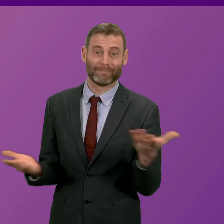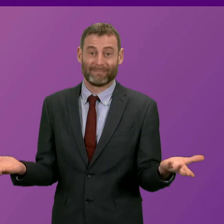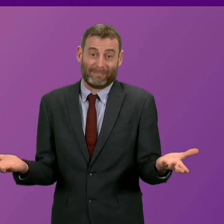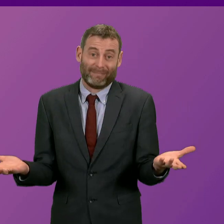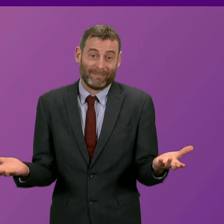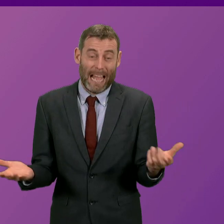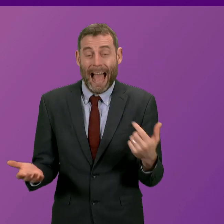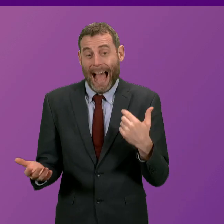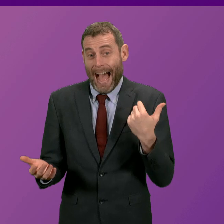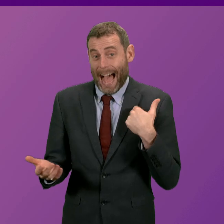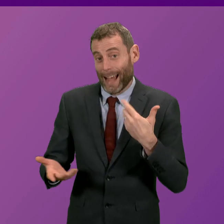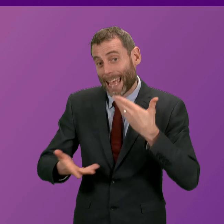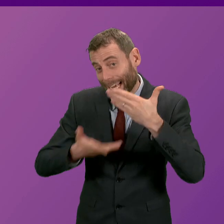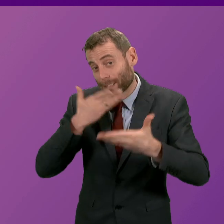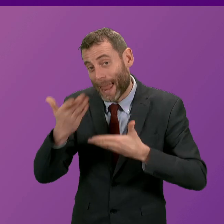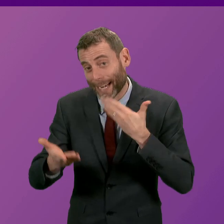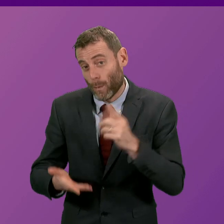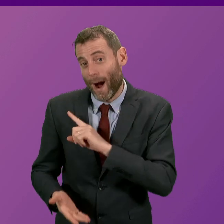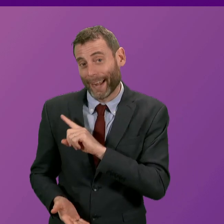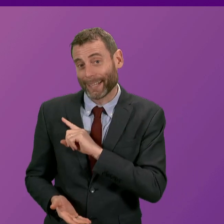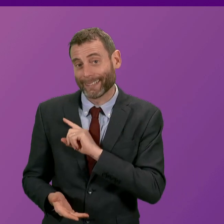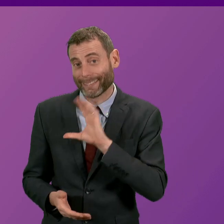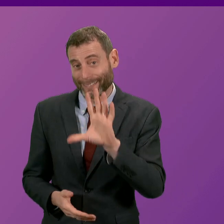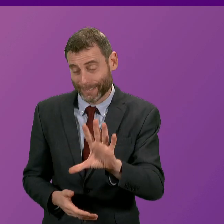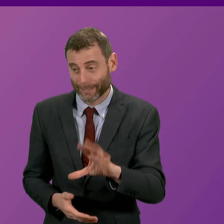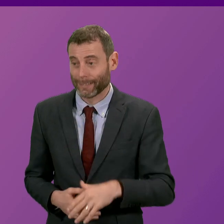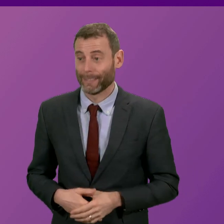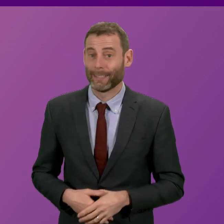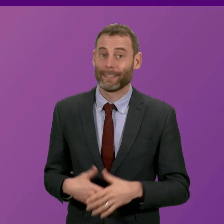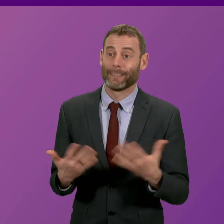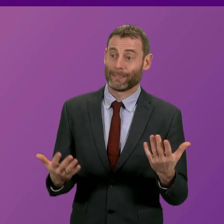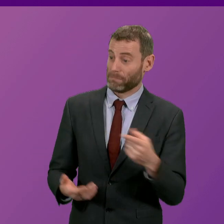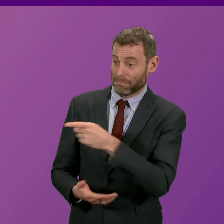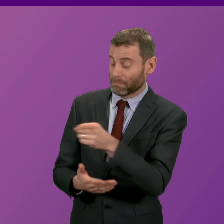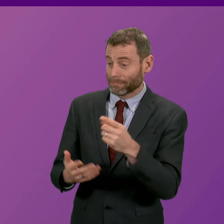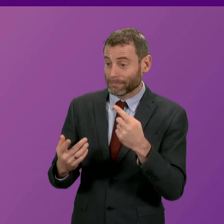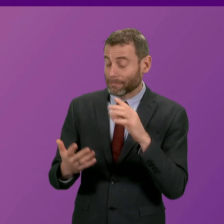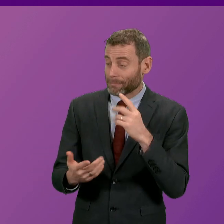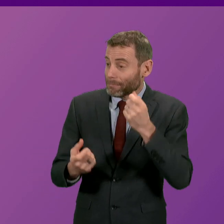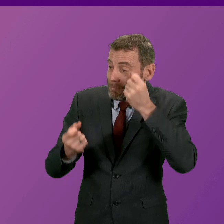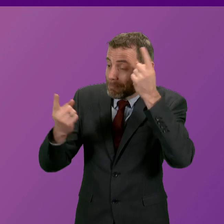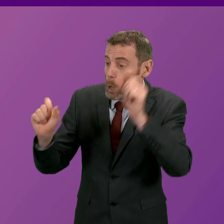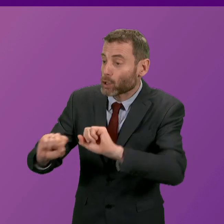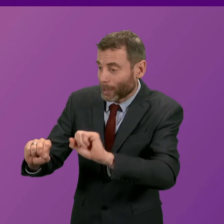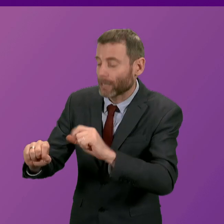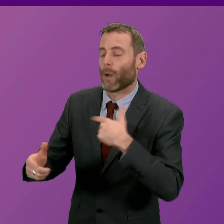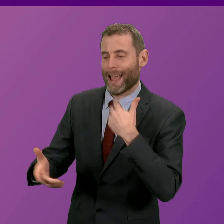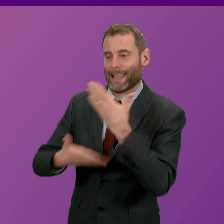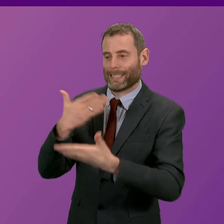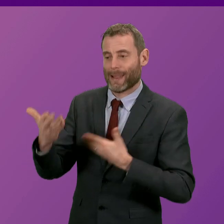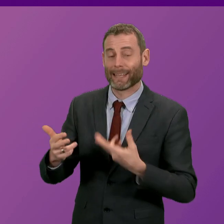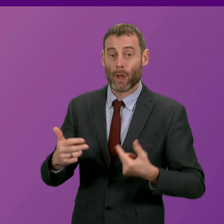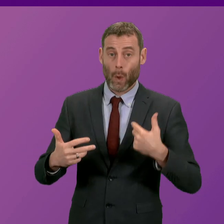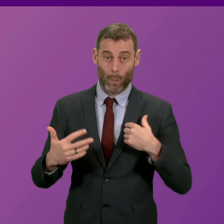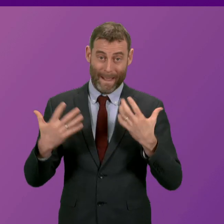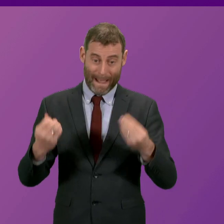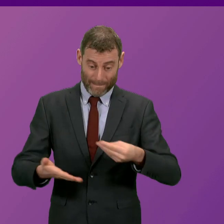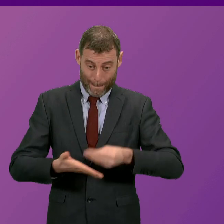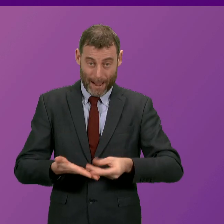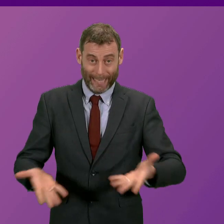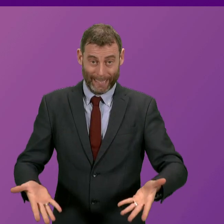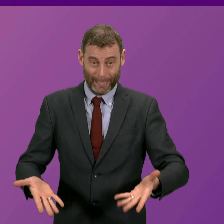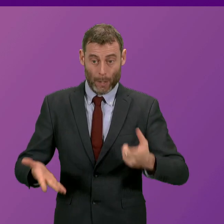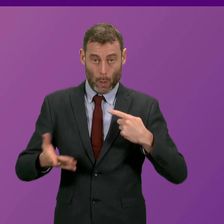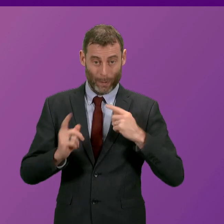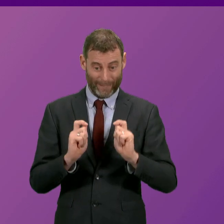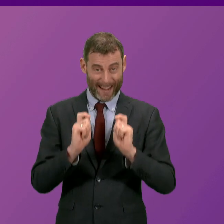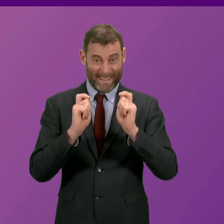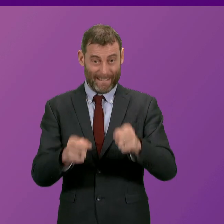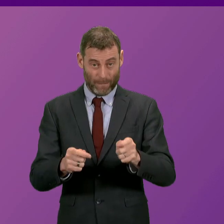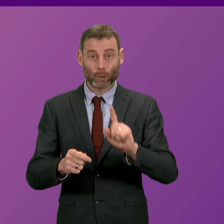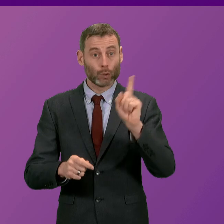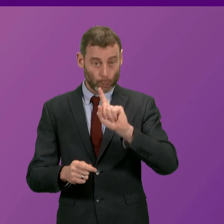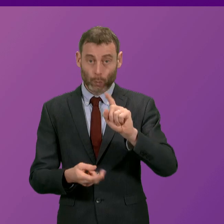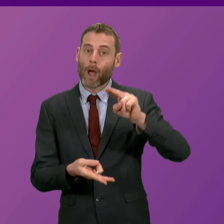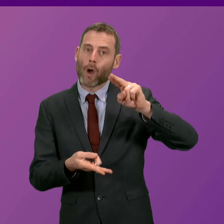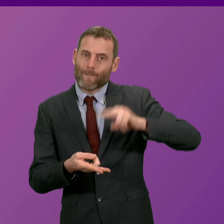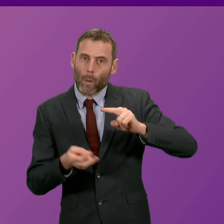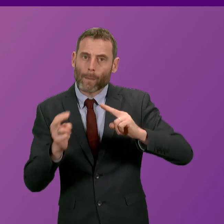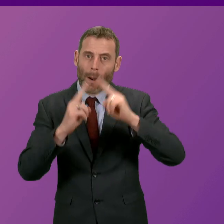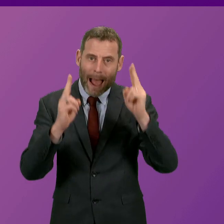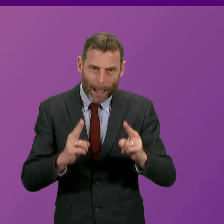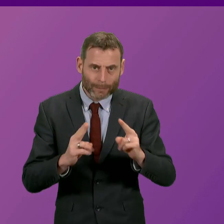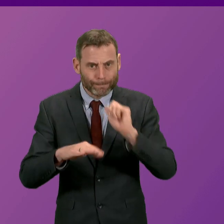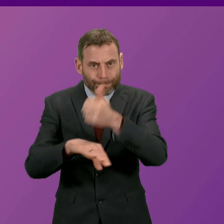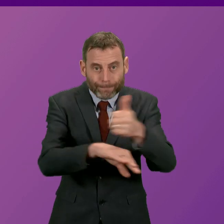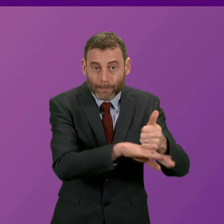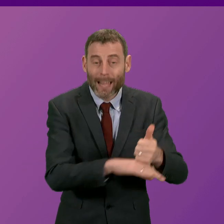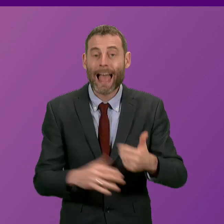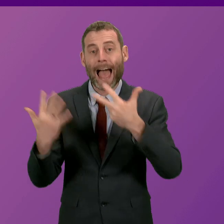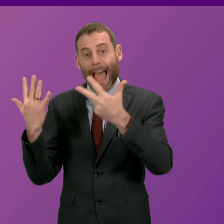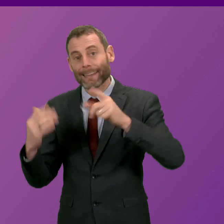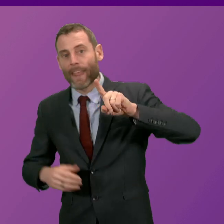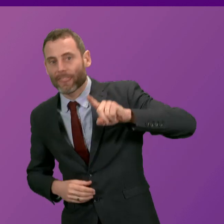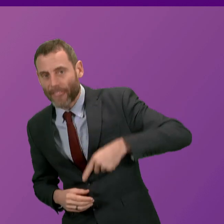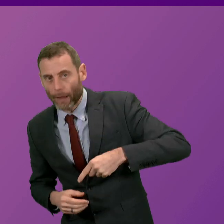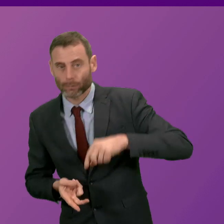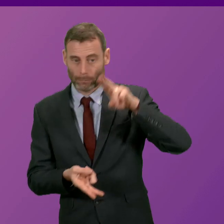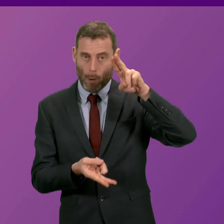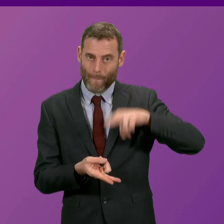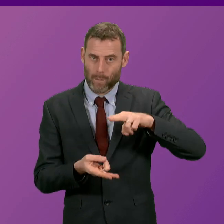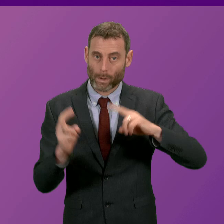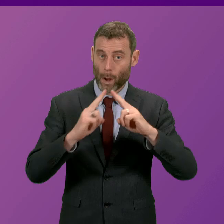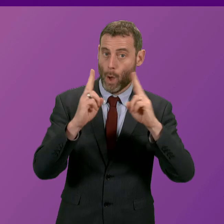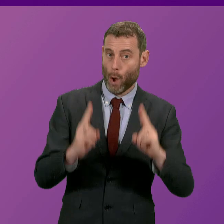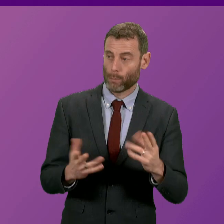Let me share an—